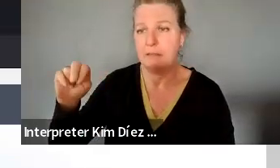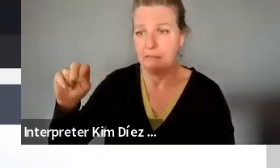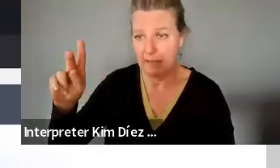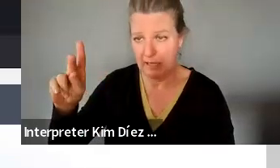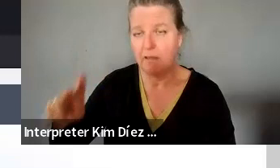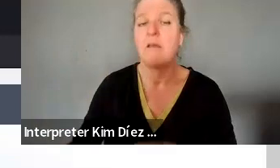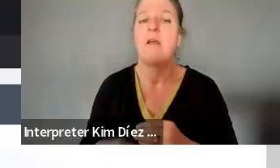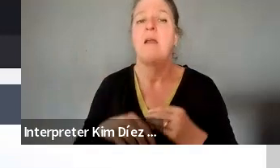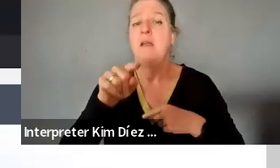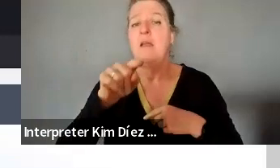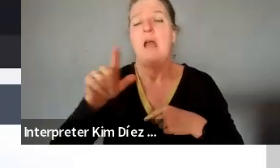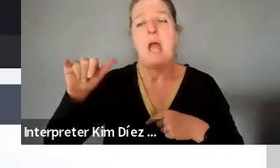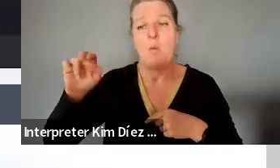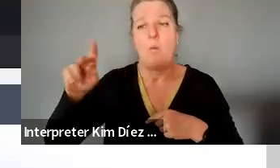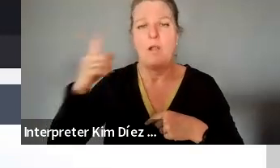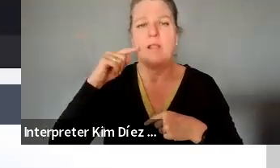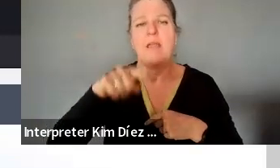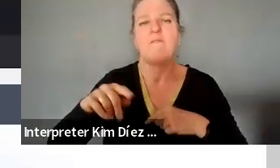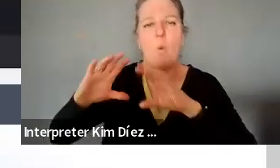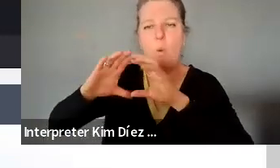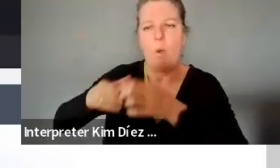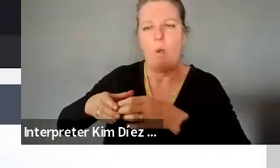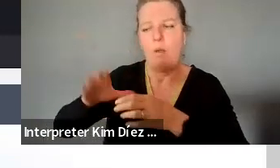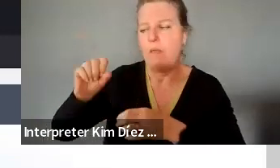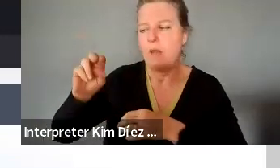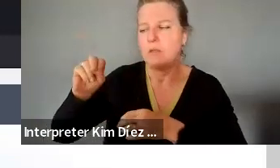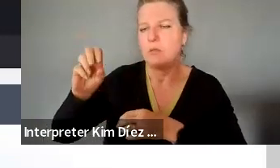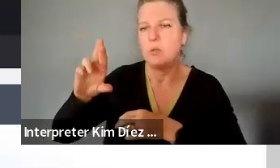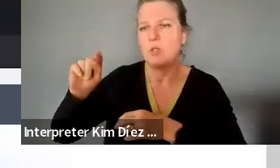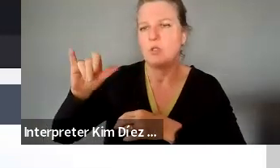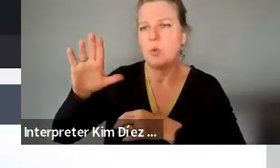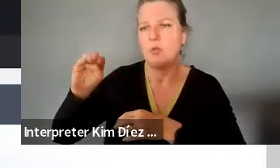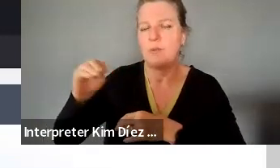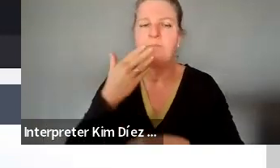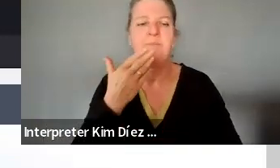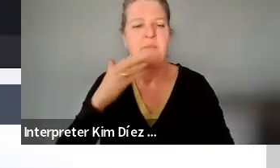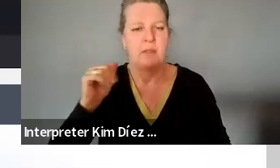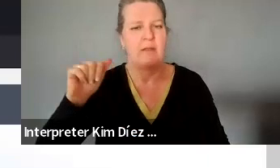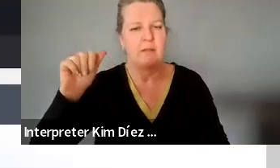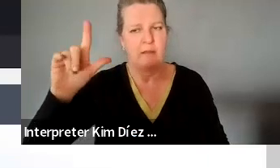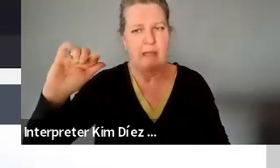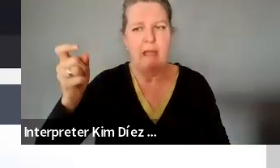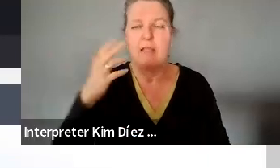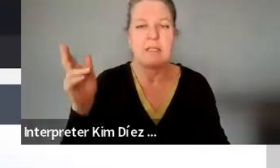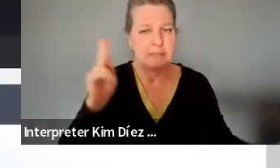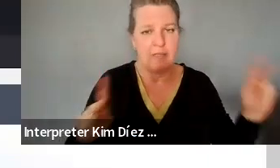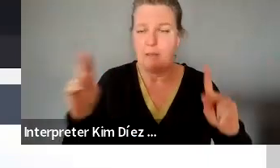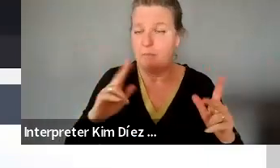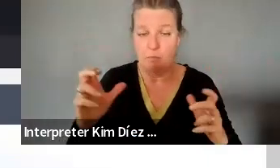This is the link for the Consortium's webpage. [Una] Thank you Alex, yeah, I think people wanna be able to jump right in to that page.